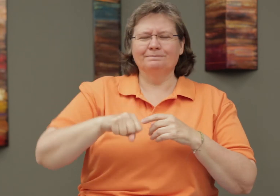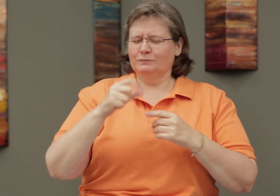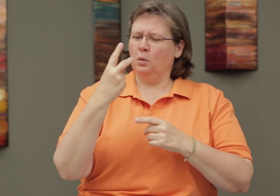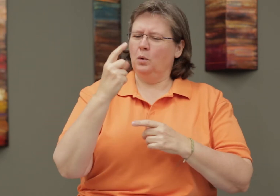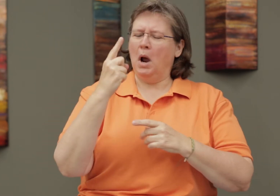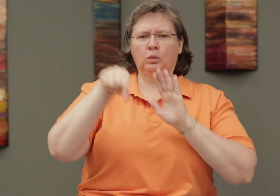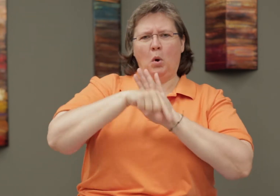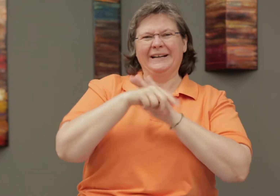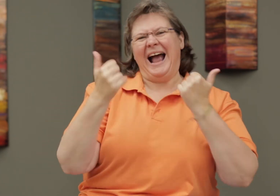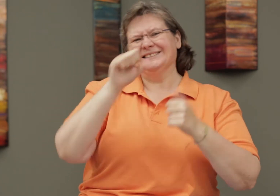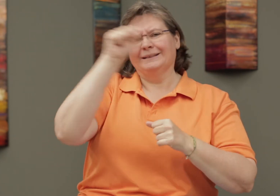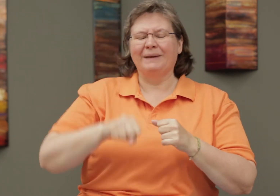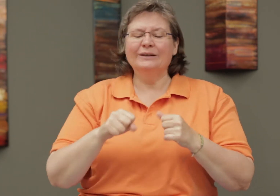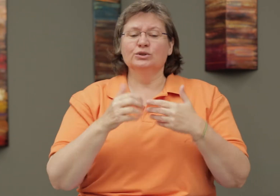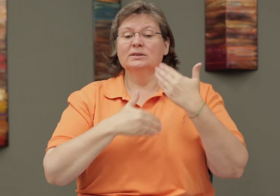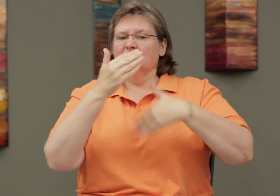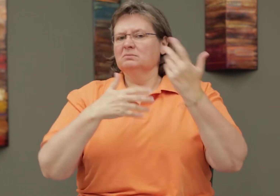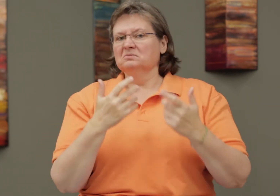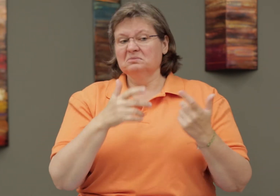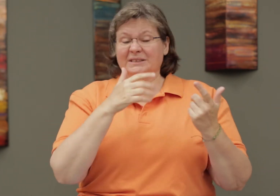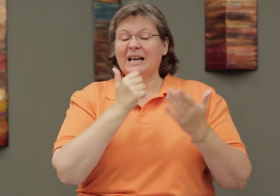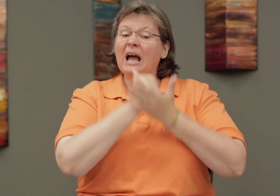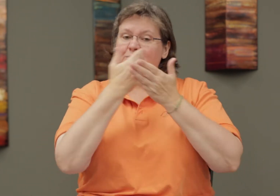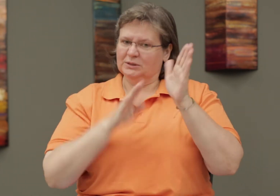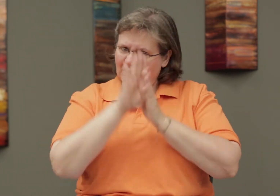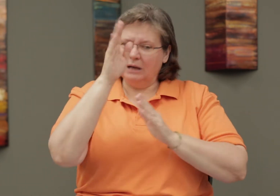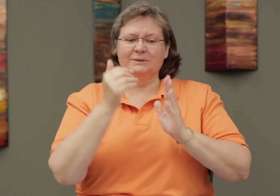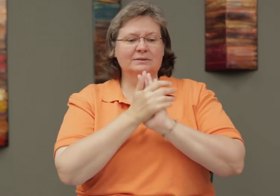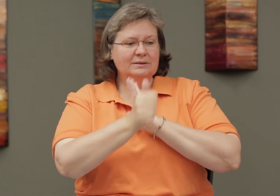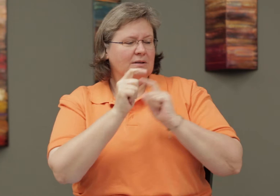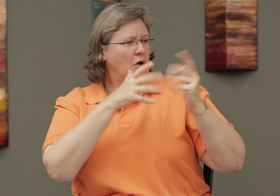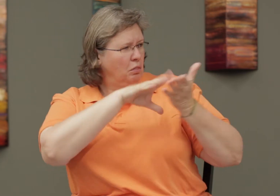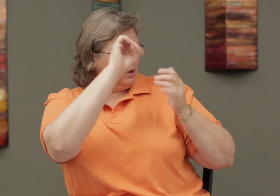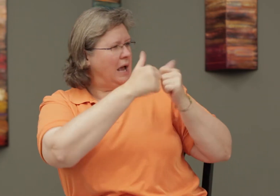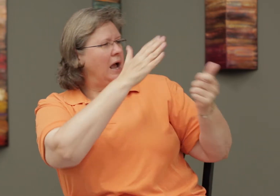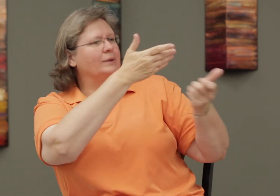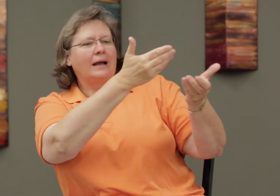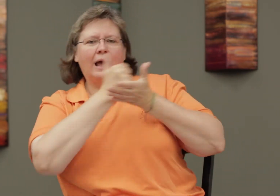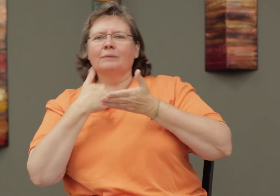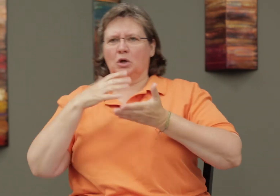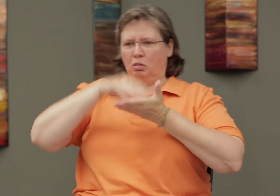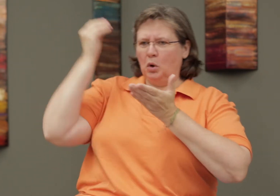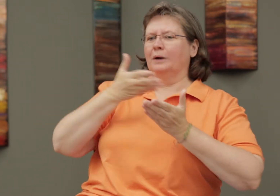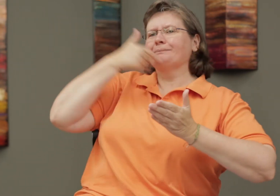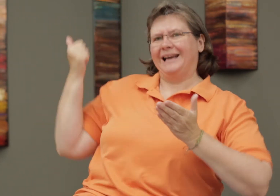Well, rather, back then it was a quarter. And it helped me develop skills, learn how to get along in a work environment,